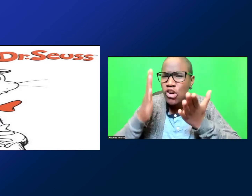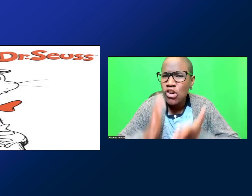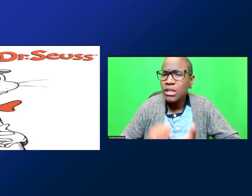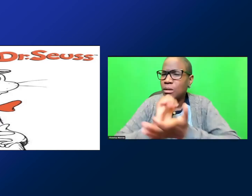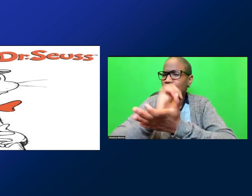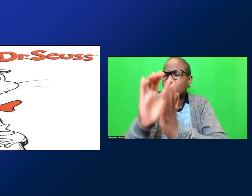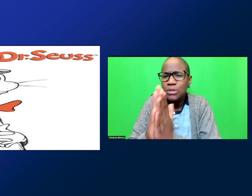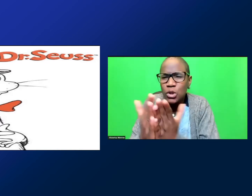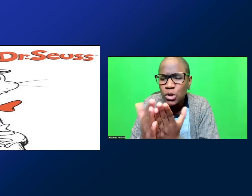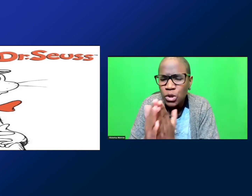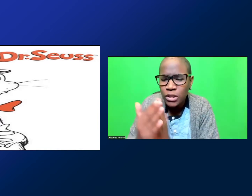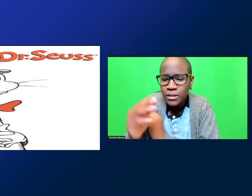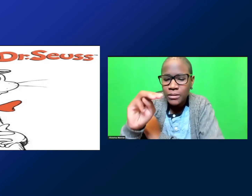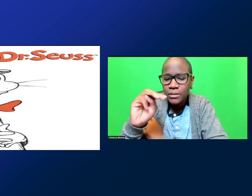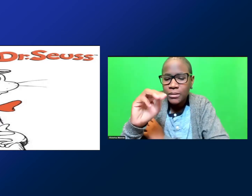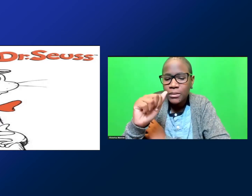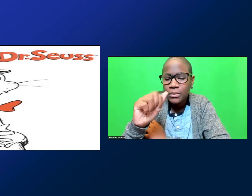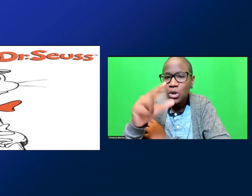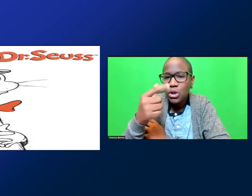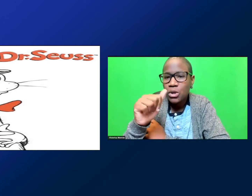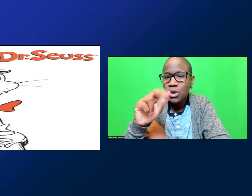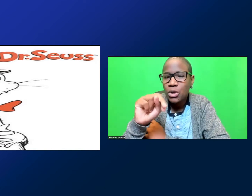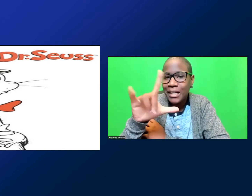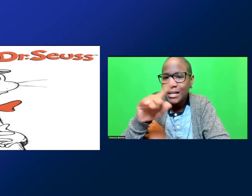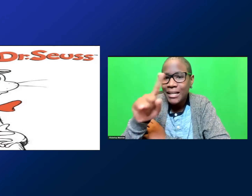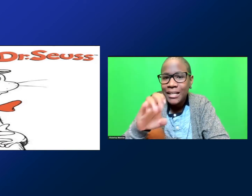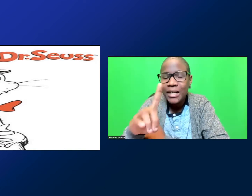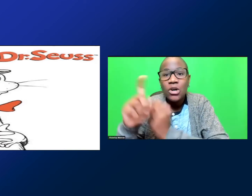at what his narratives imply because they're riddled with isms i think we should